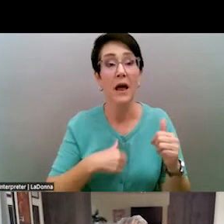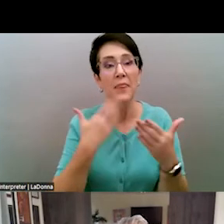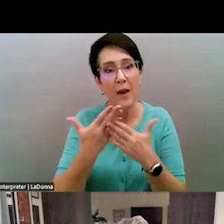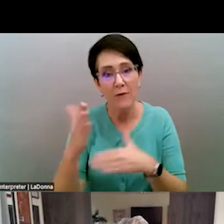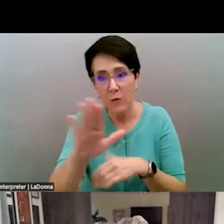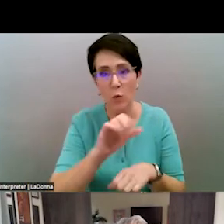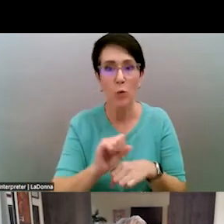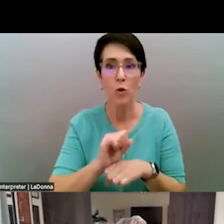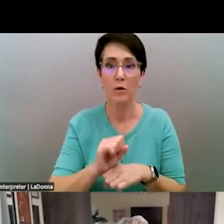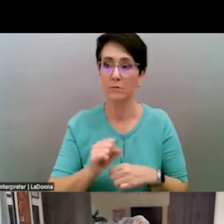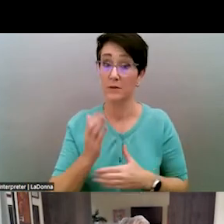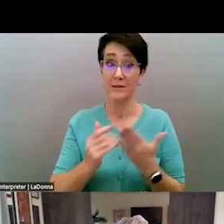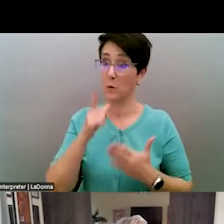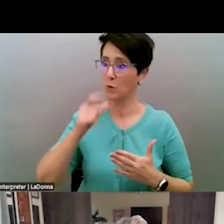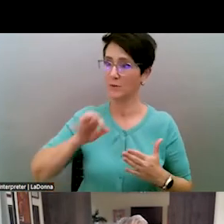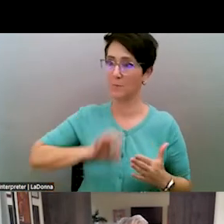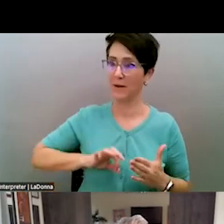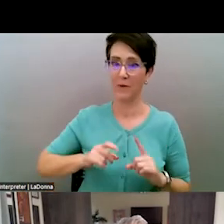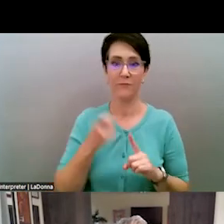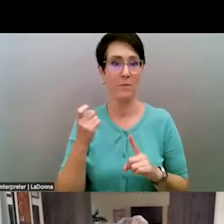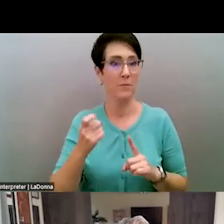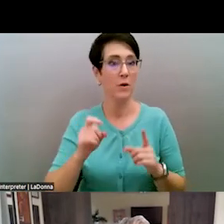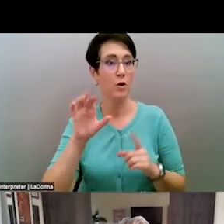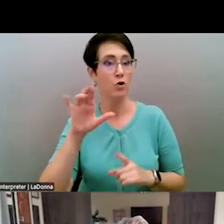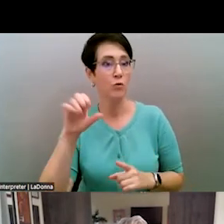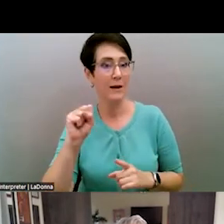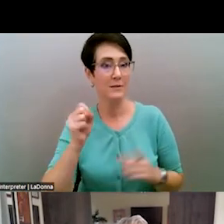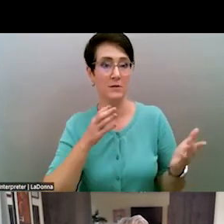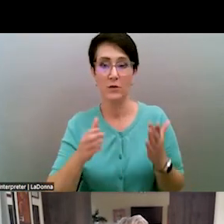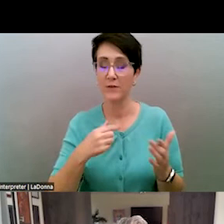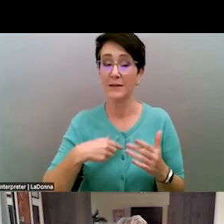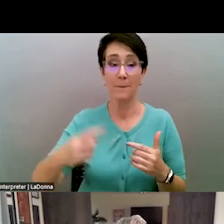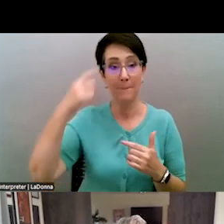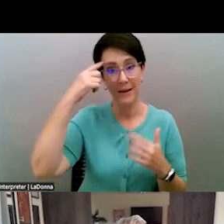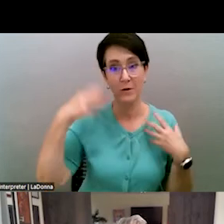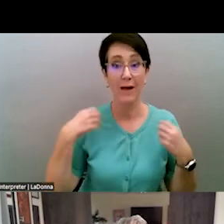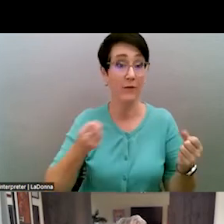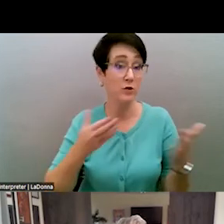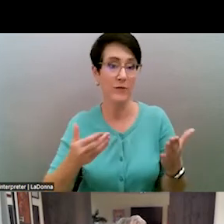BENEFITED BY CRISIS SERVICES AND MENTAL HEALTH SERVICES FOR 25 YEARS. SOME BODY WHO HAS BEEN